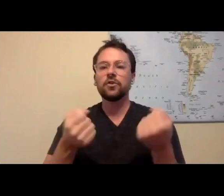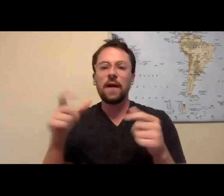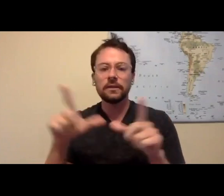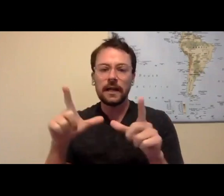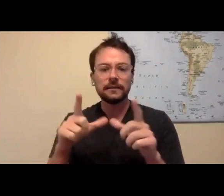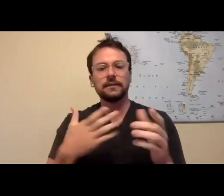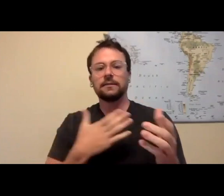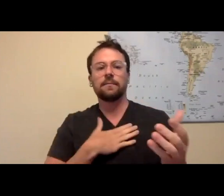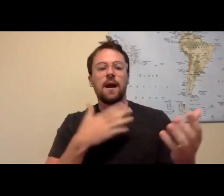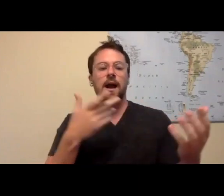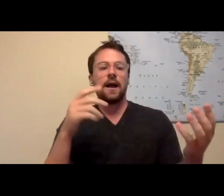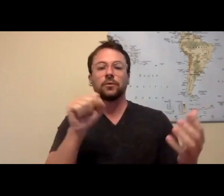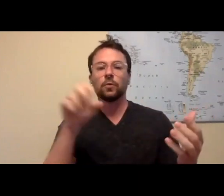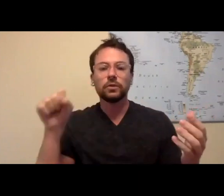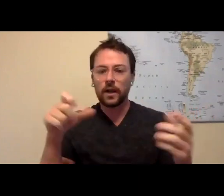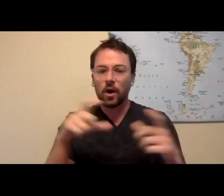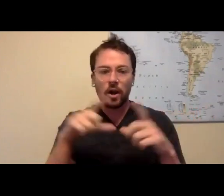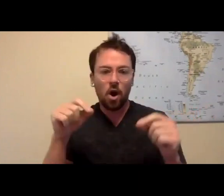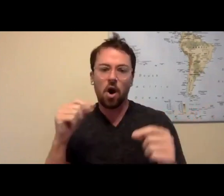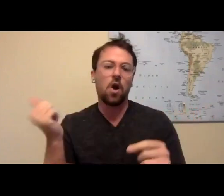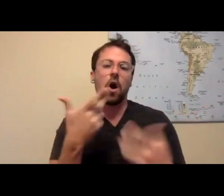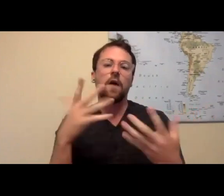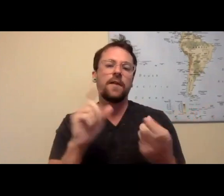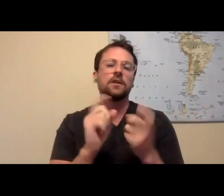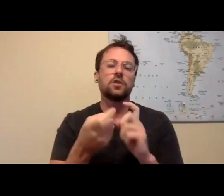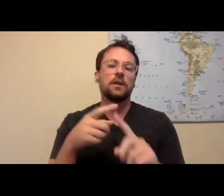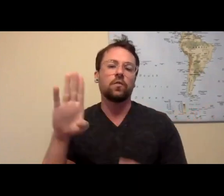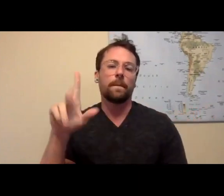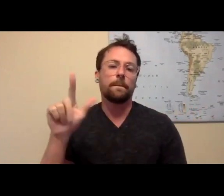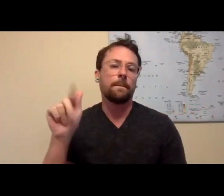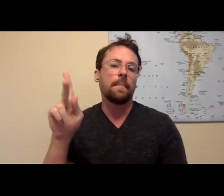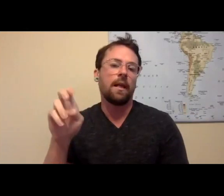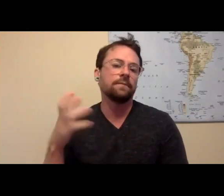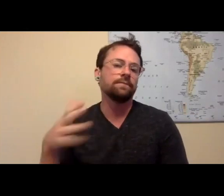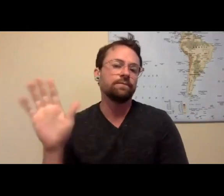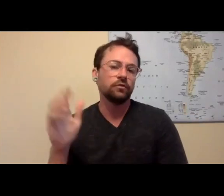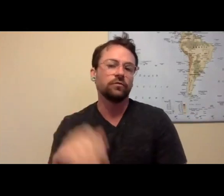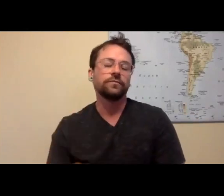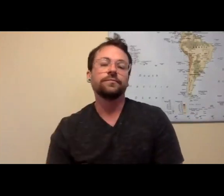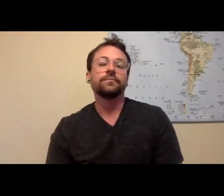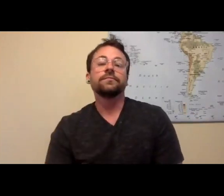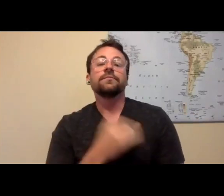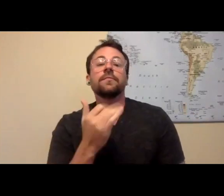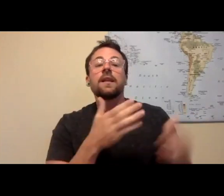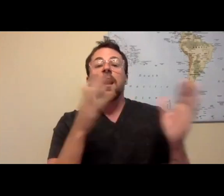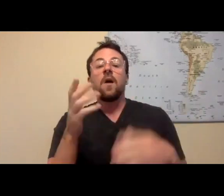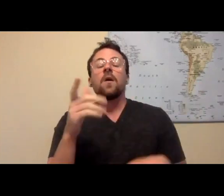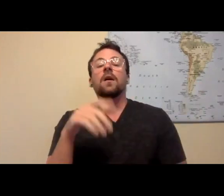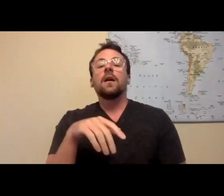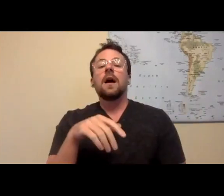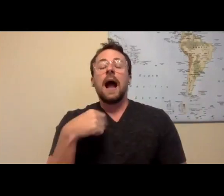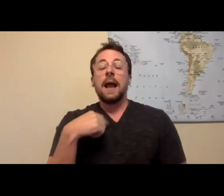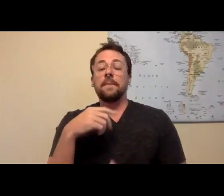I changed that on my driver's license, on my bank accounts, on my social security card